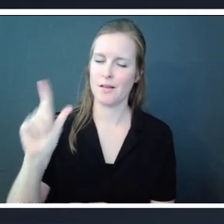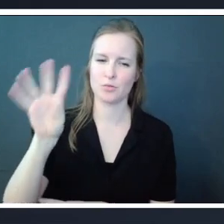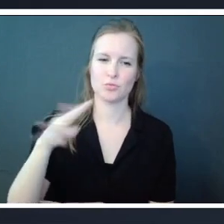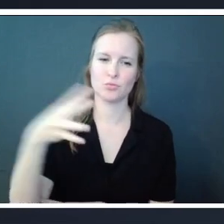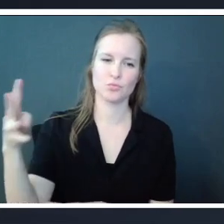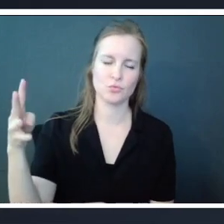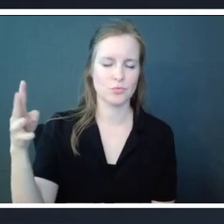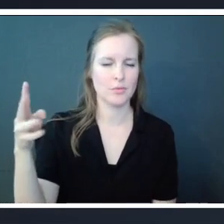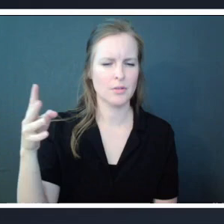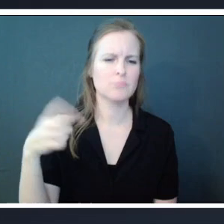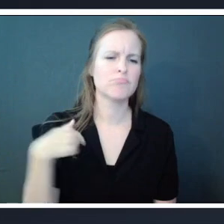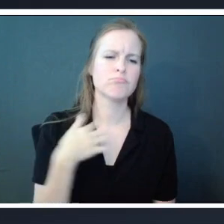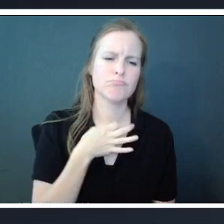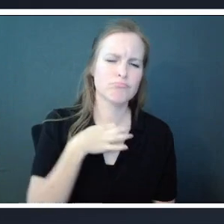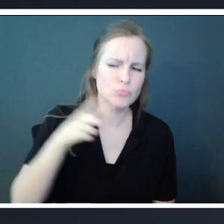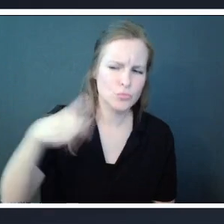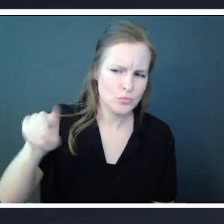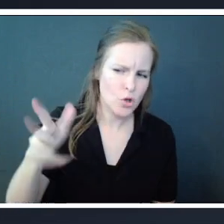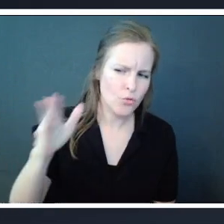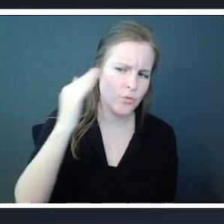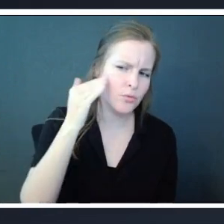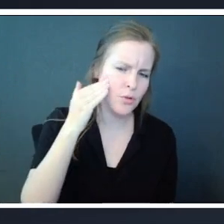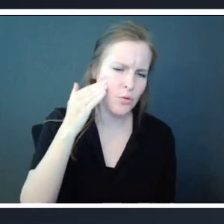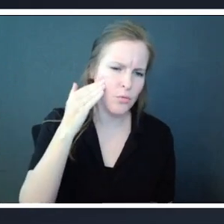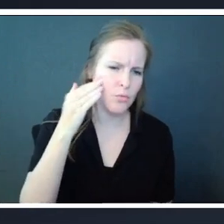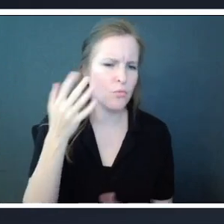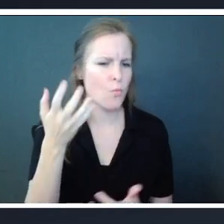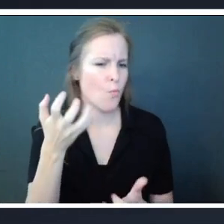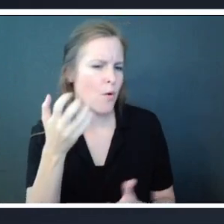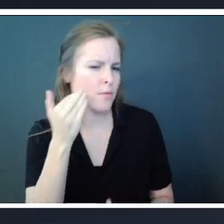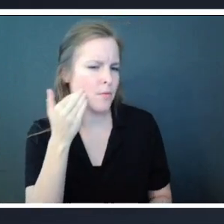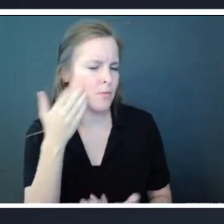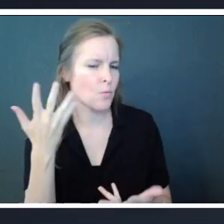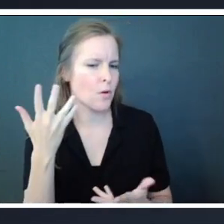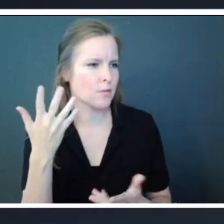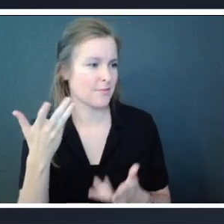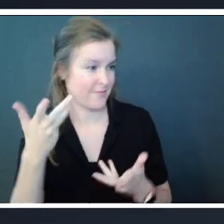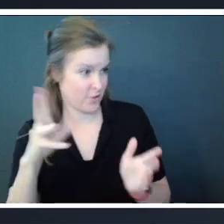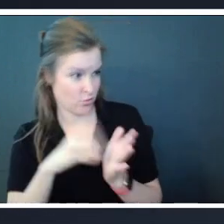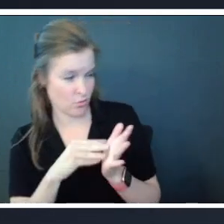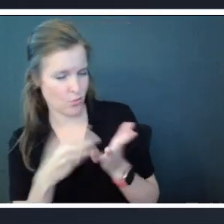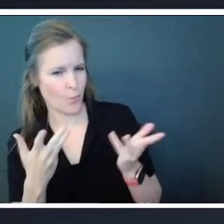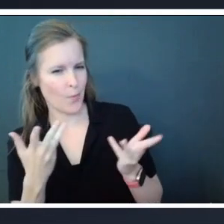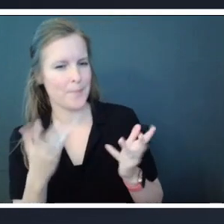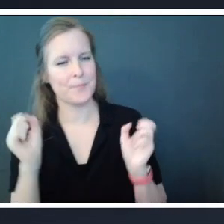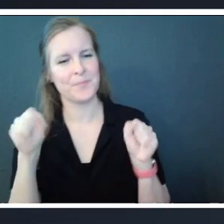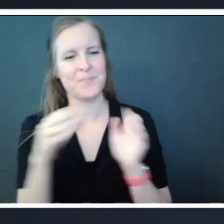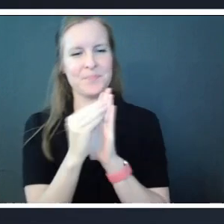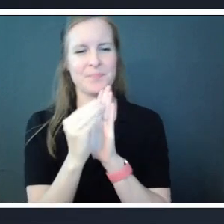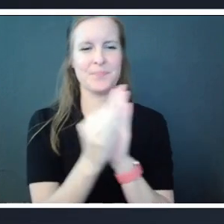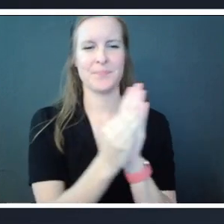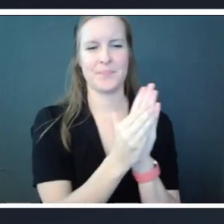what they want to know, and then what they have learned and many other things. Okay next.